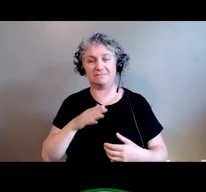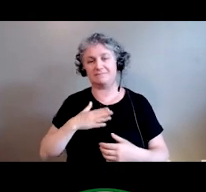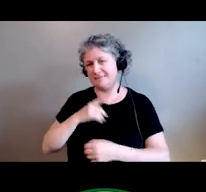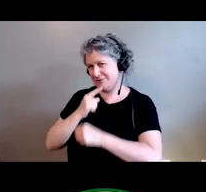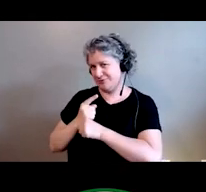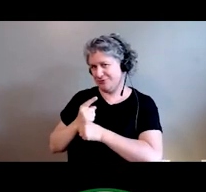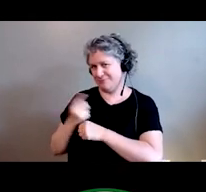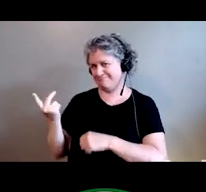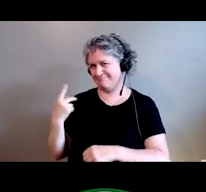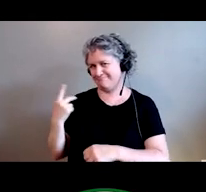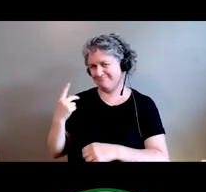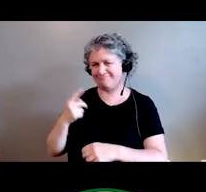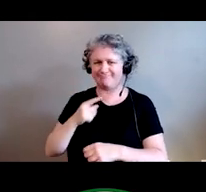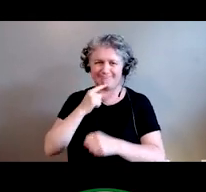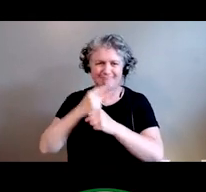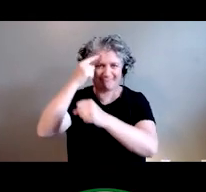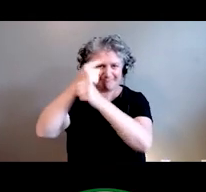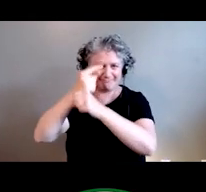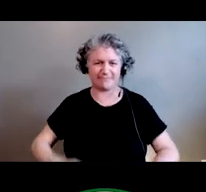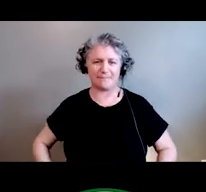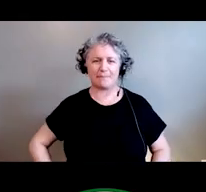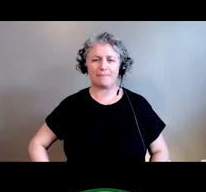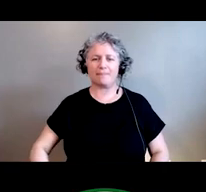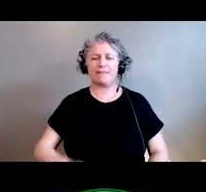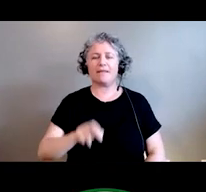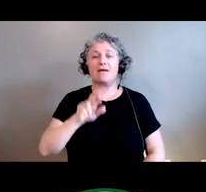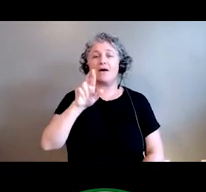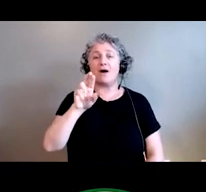Rocky Mountain Adaptive was born out of a passion for outdoor mountain sports and a